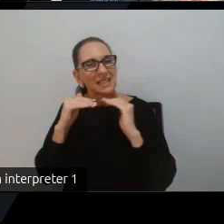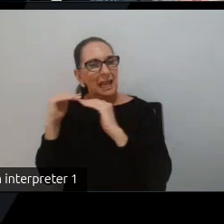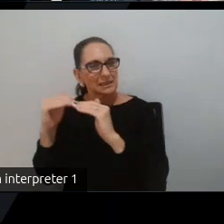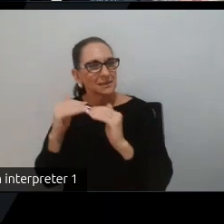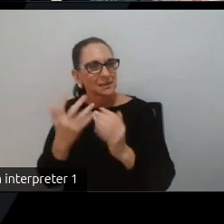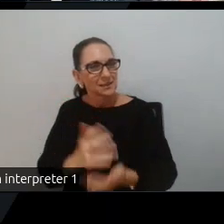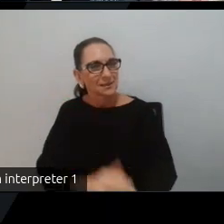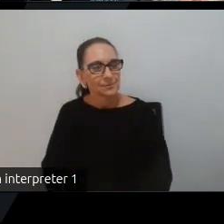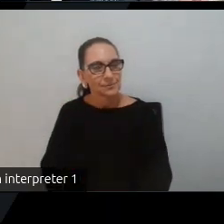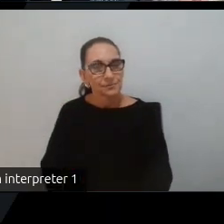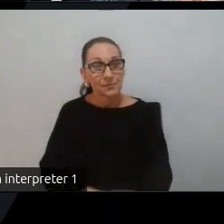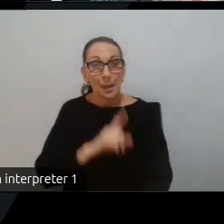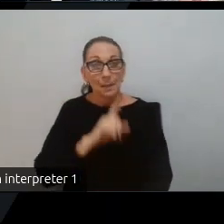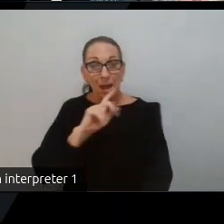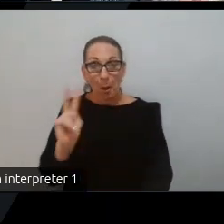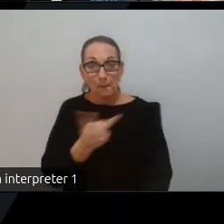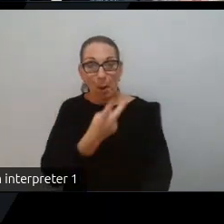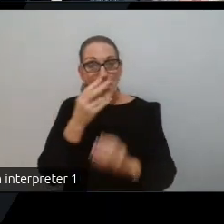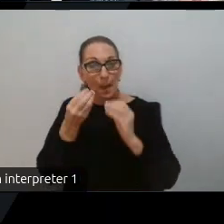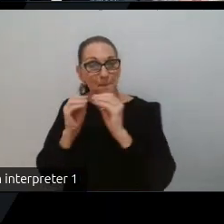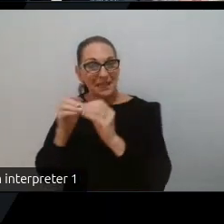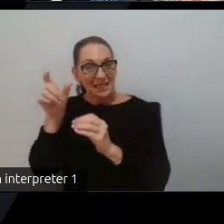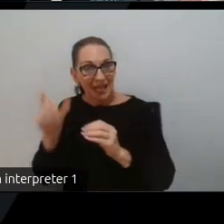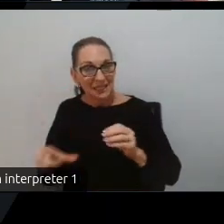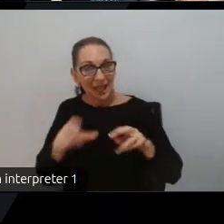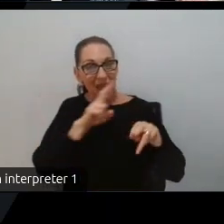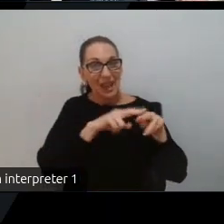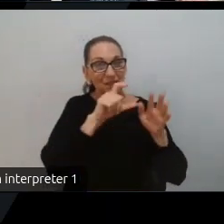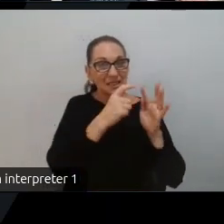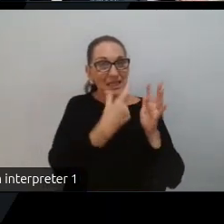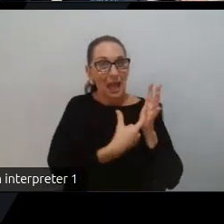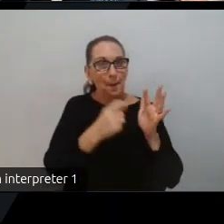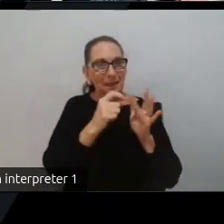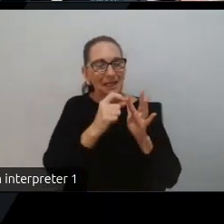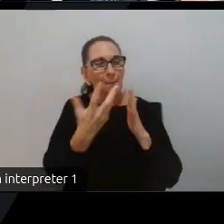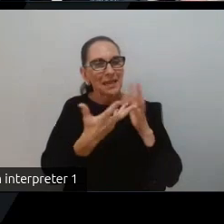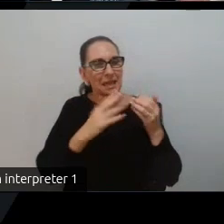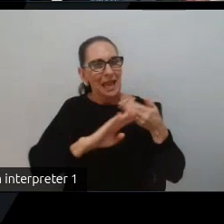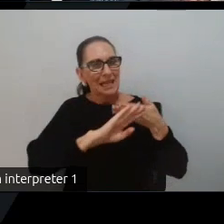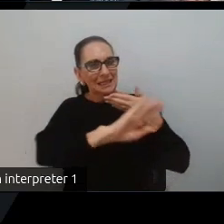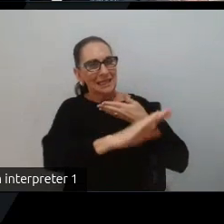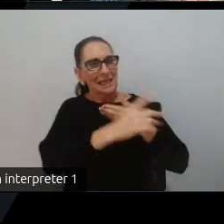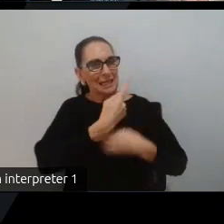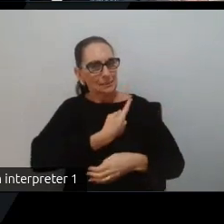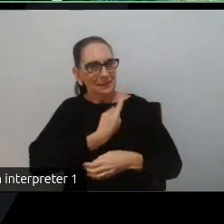but both a mediator and an FDRP are independent and they work with parties at a mediation to